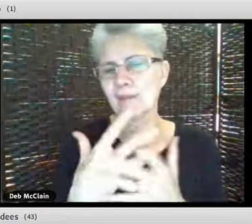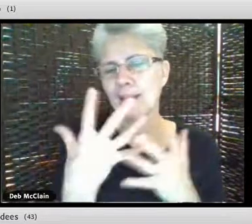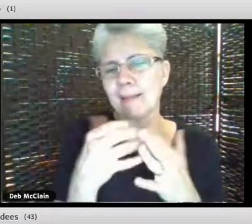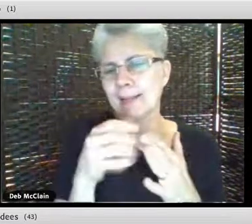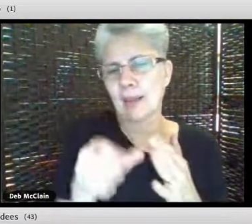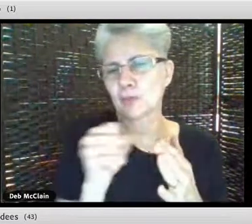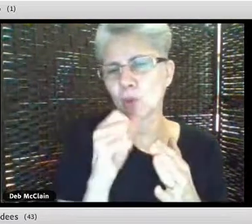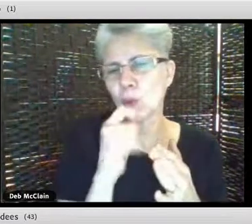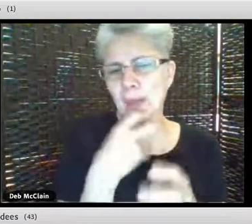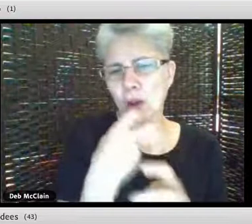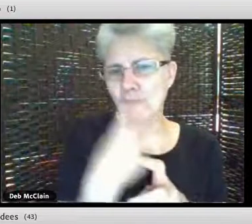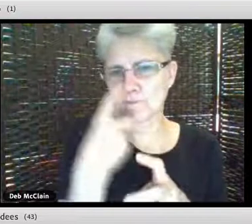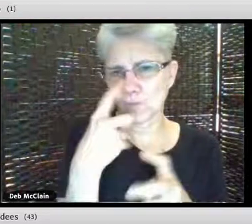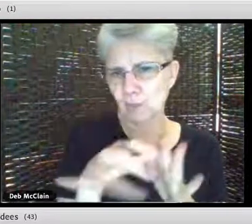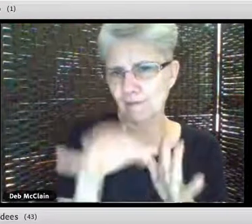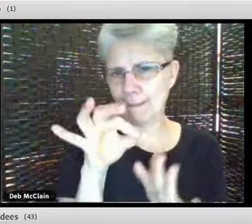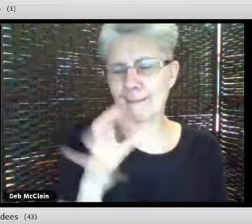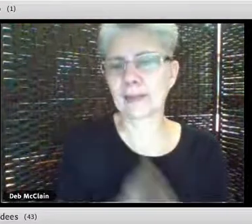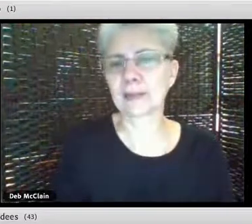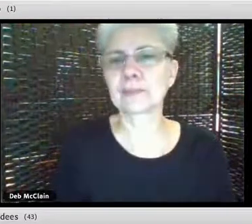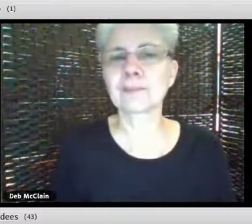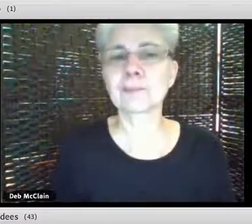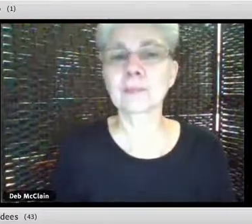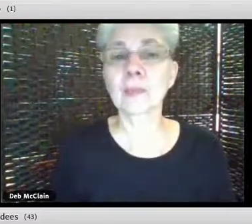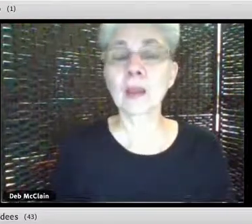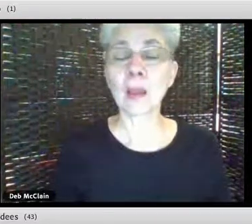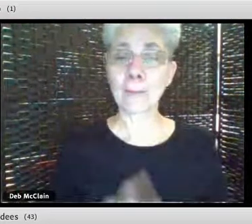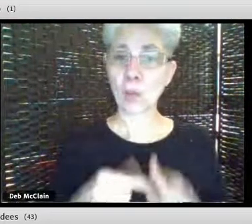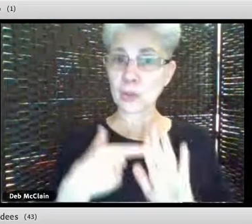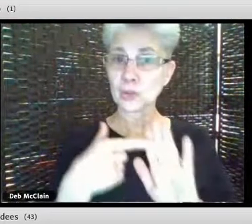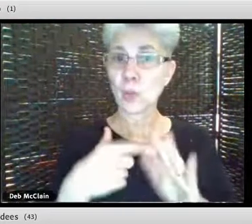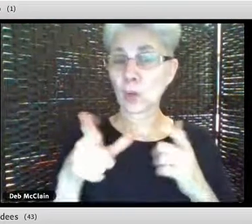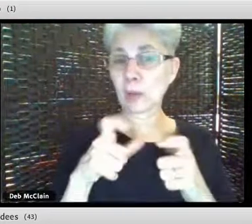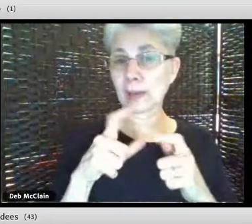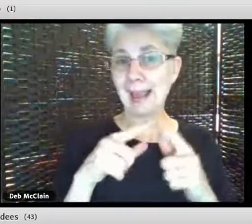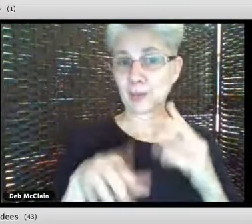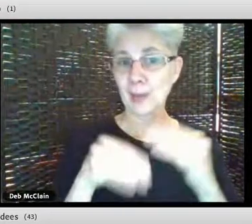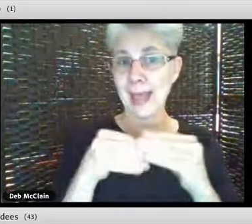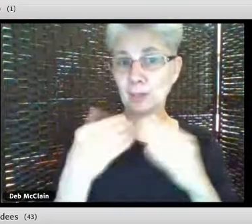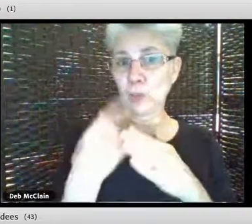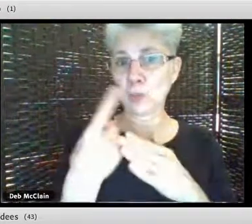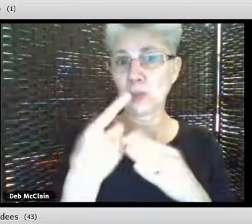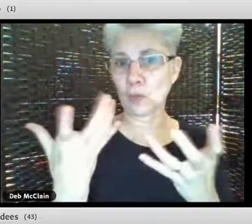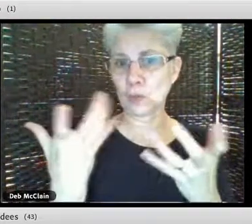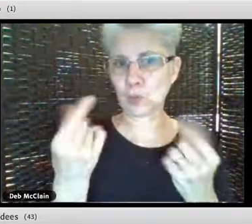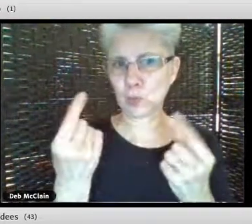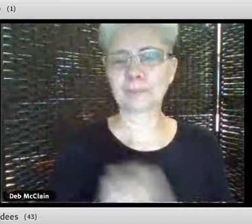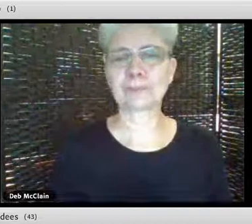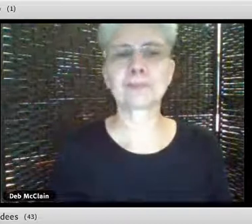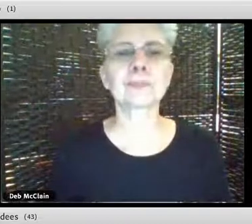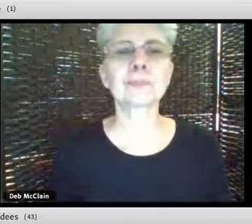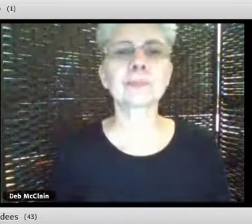Judge, it's going to find this to-do note. I don't have a ton in here, so it wouldn't be that hard for it to find it, but you can,